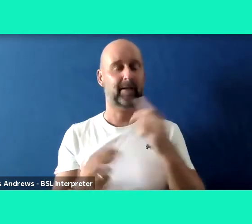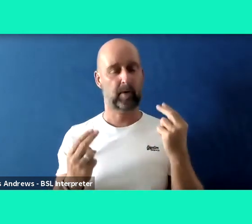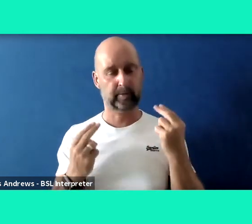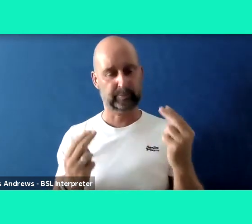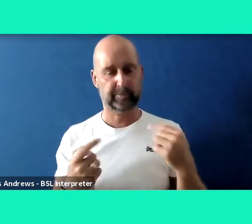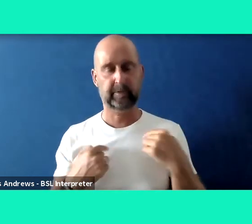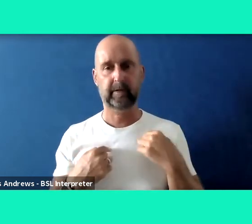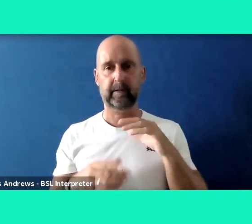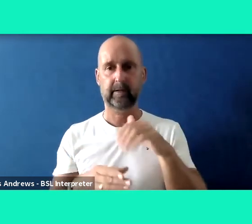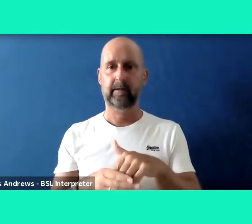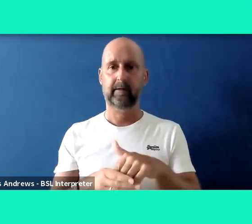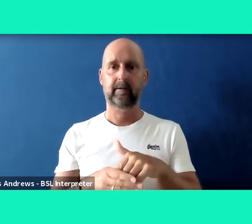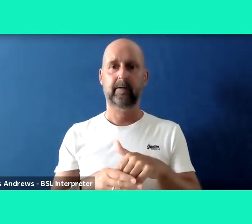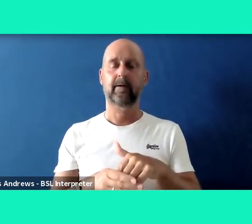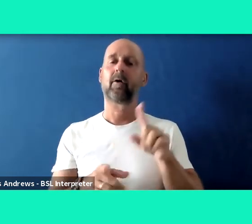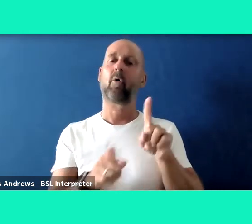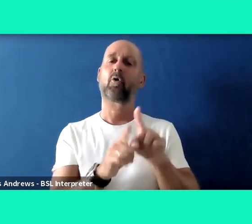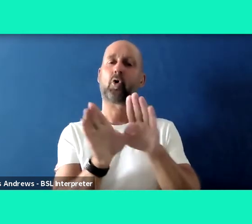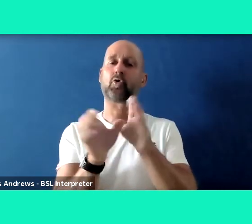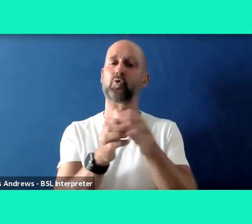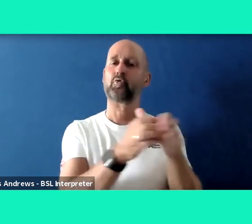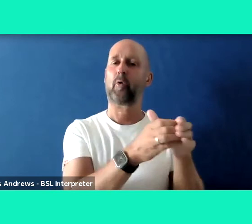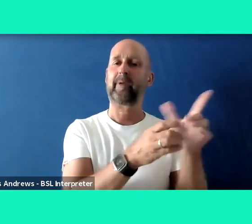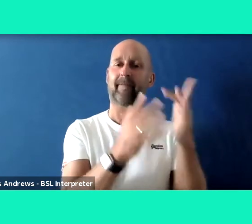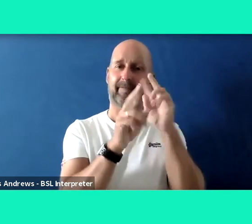In reference to utopian visions transmitted through Black music,